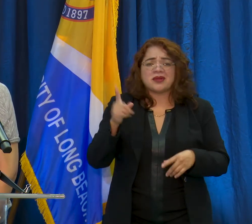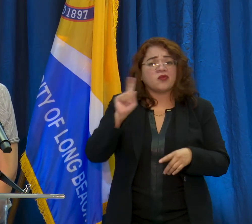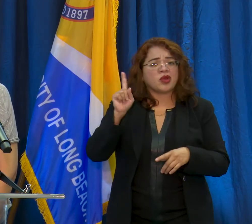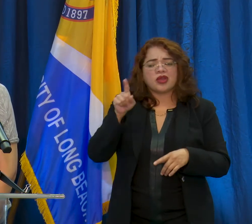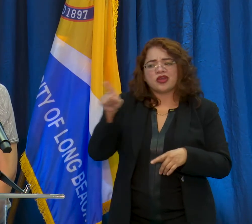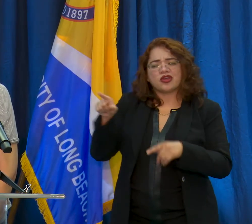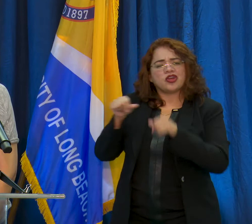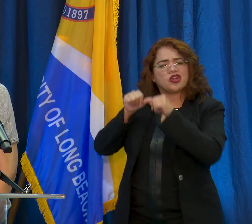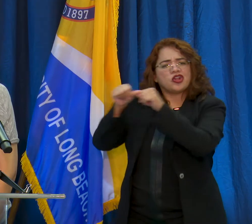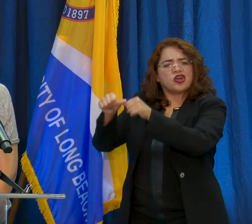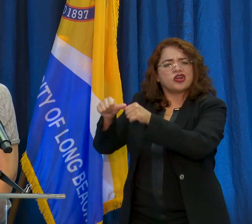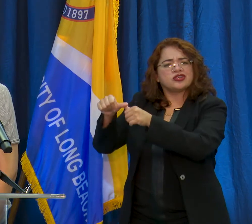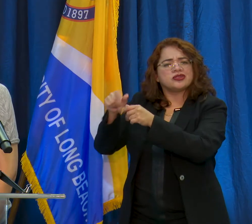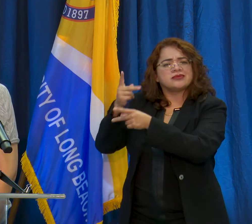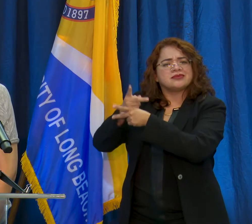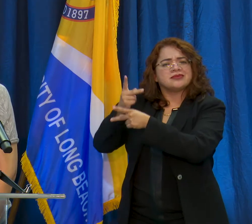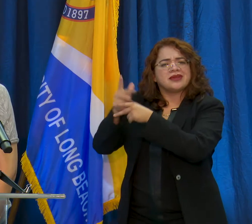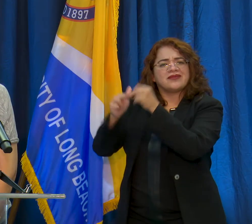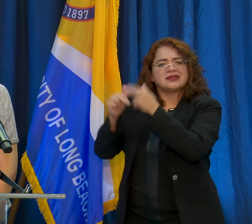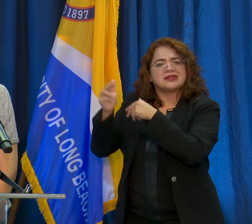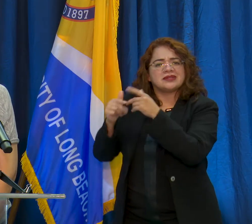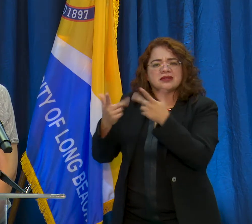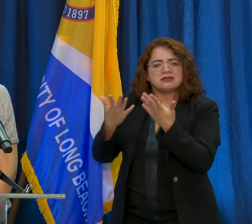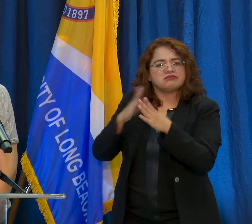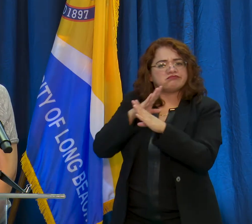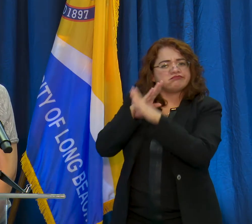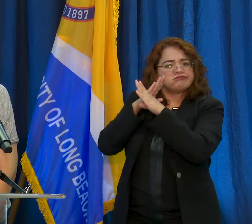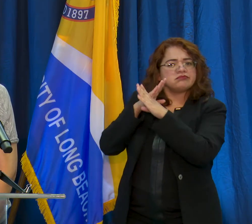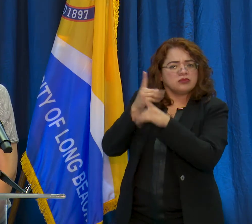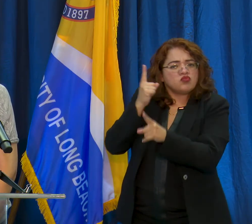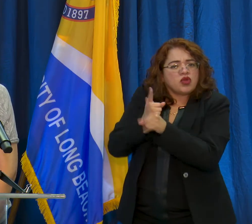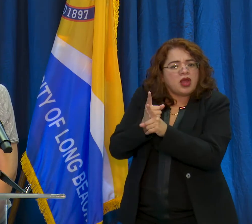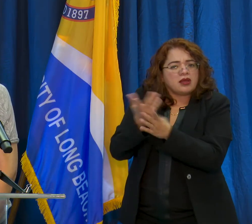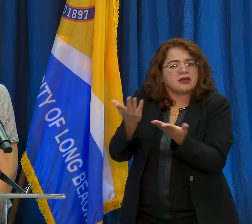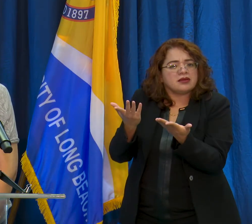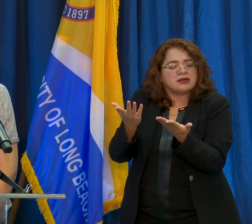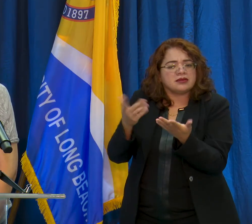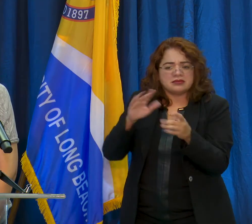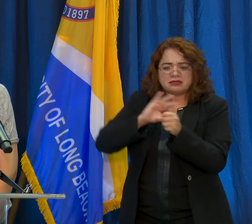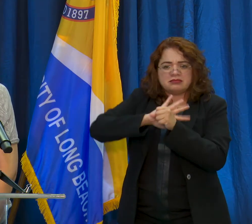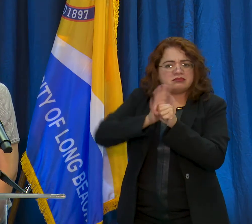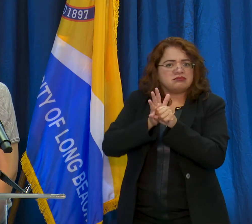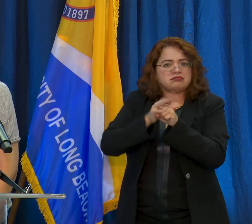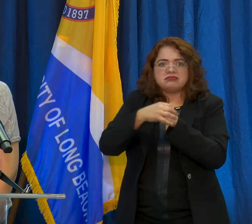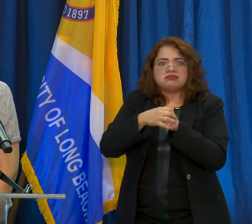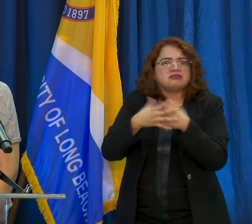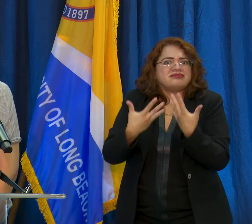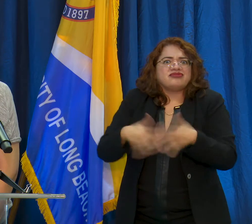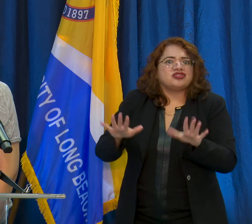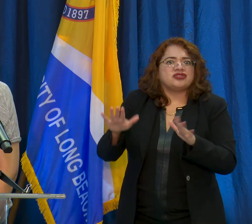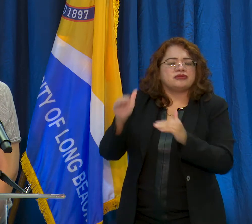changes in visitation that we've had to do around this pandemic.